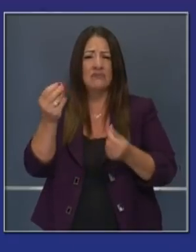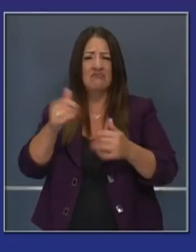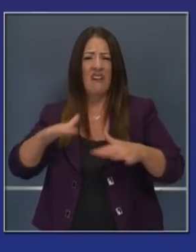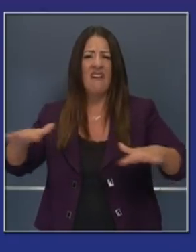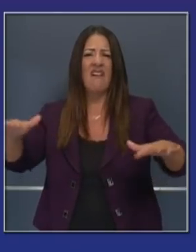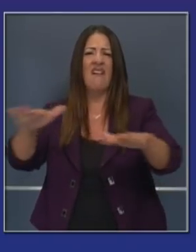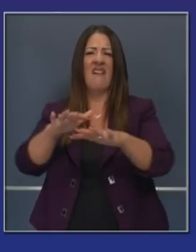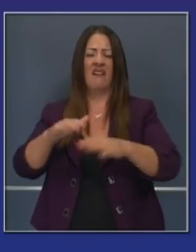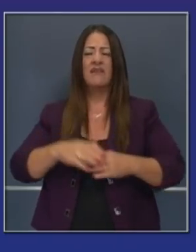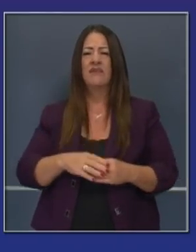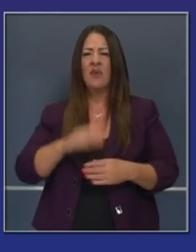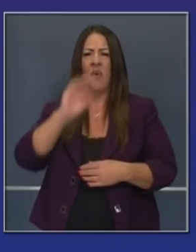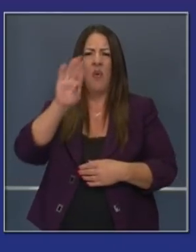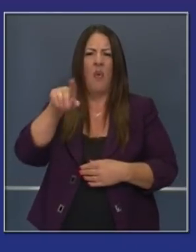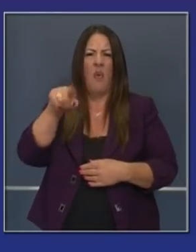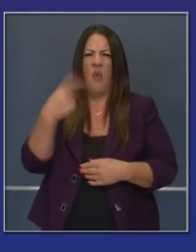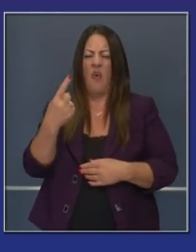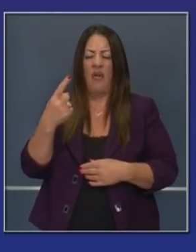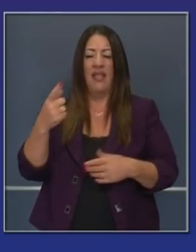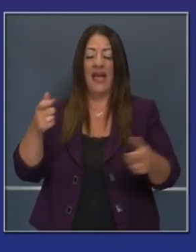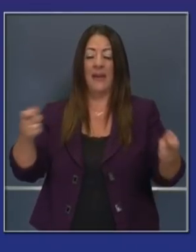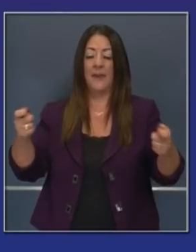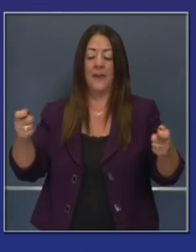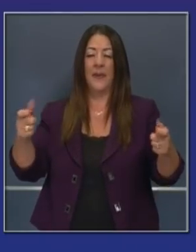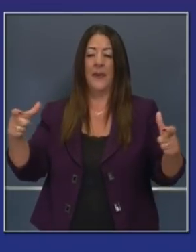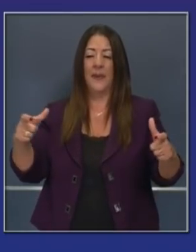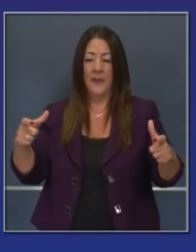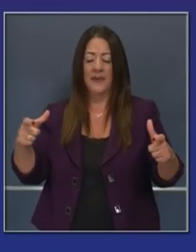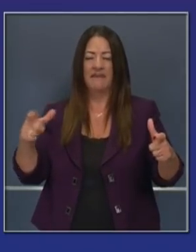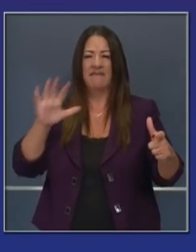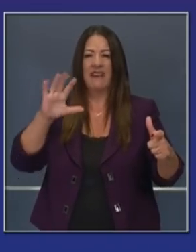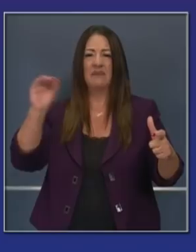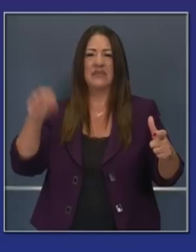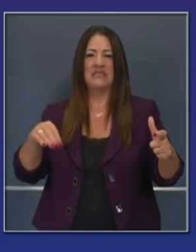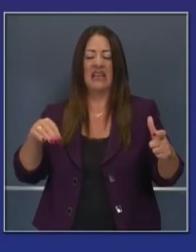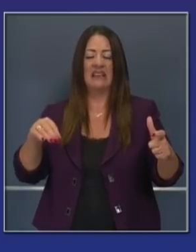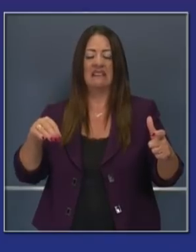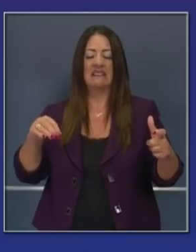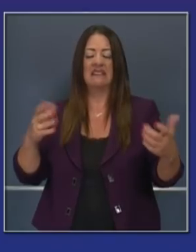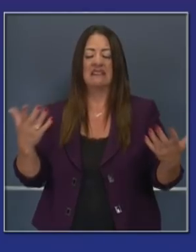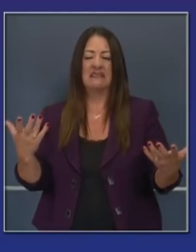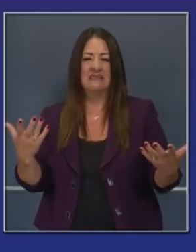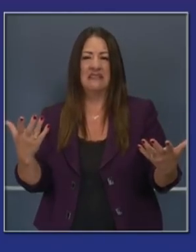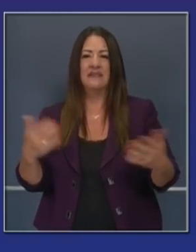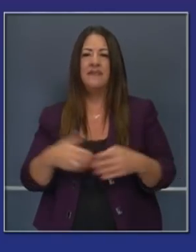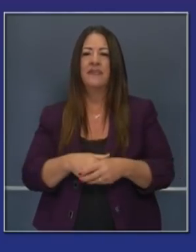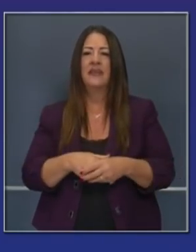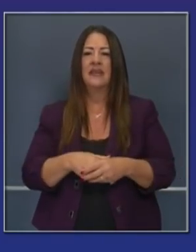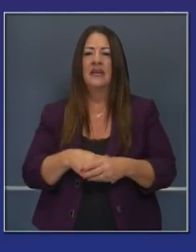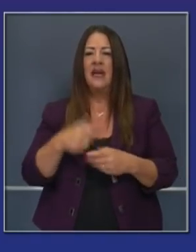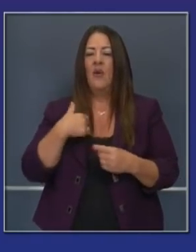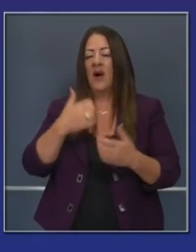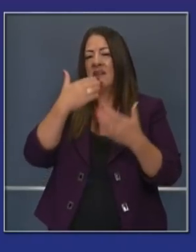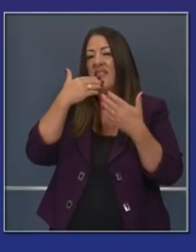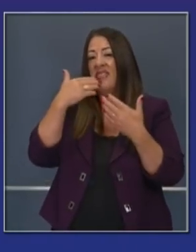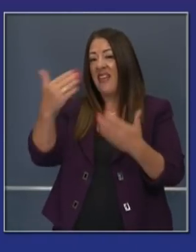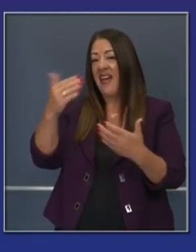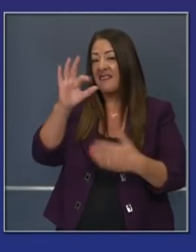THIS IS ORANGE COUNTY AND AROUND IRVINE. 5% CONTAINED. THE SILVERADO FIRE TAKEN A LITTLE OVER 11,000 ACRES. THAT'S A FEW HOURS AGO. IMAGINE THAT NUMBER IS HIGHER